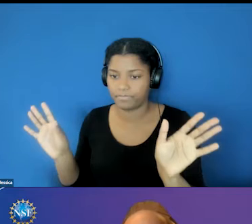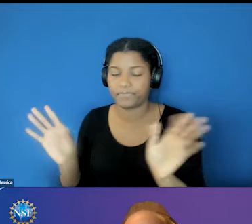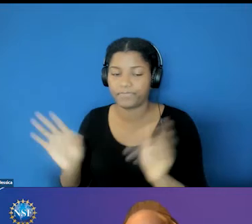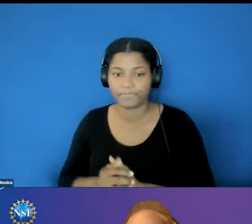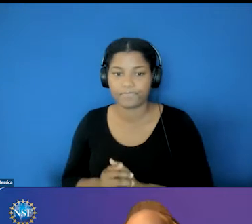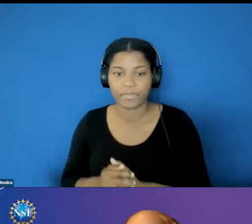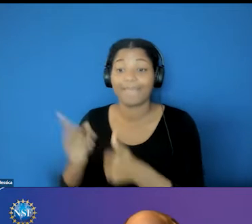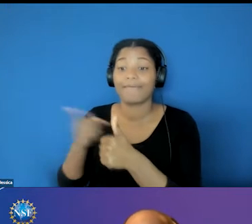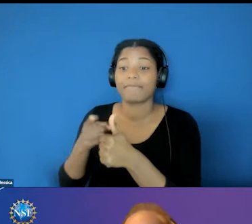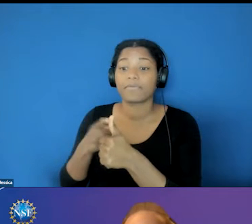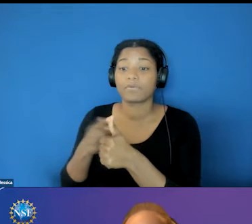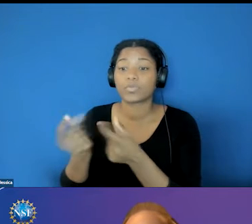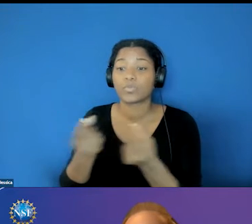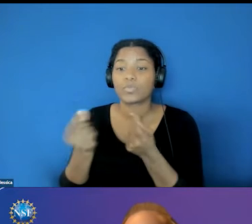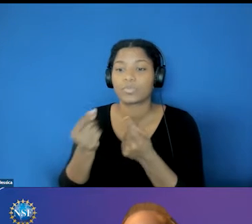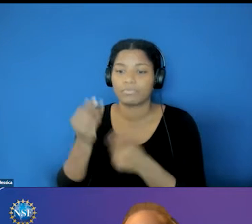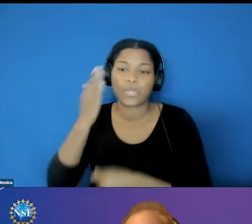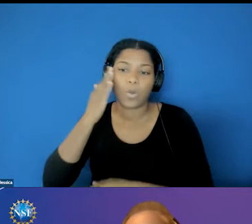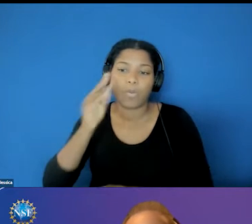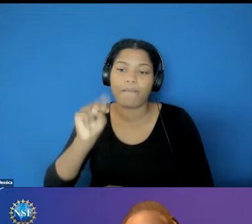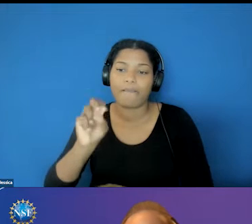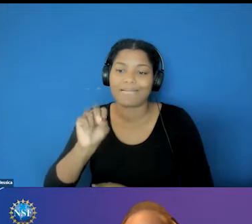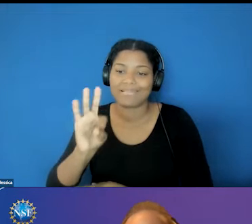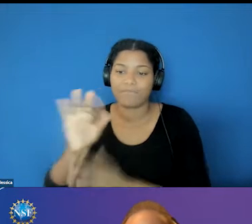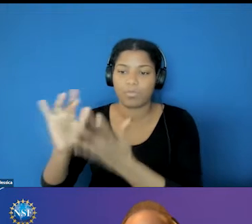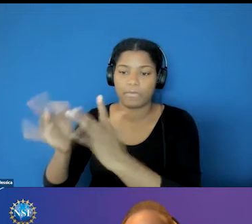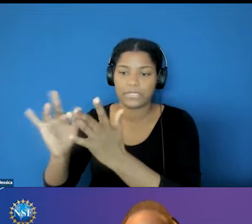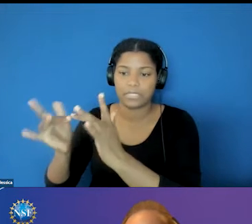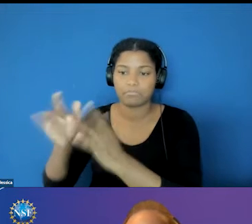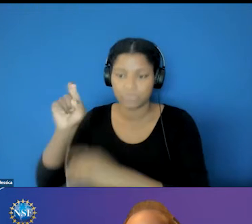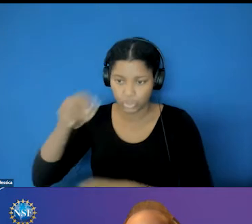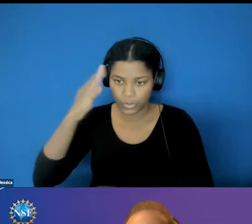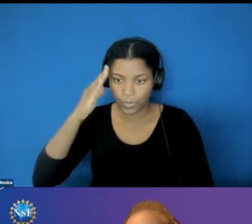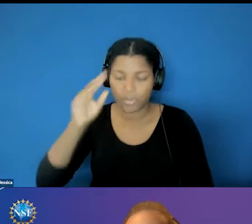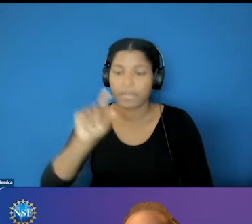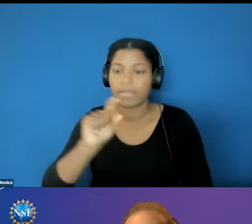So, the first thing is to know the NSF website, www.nsf.gov.